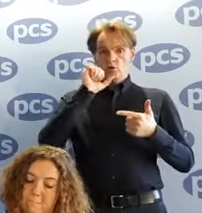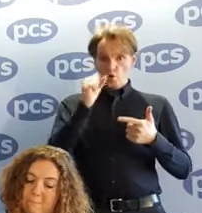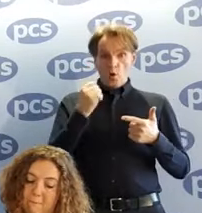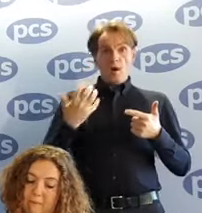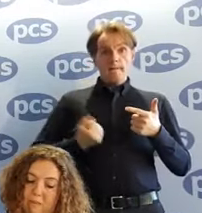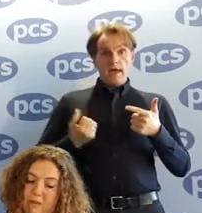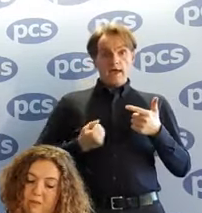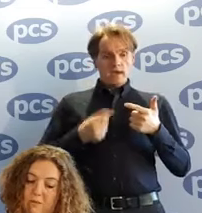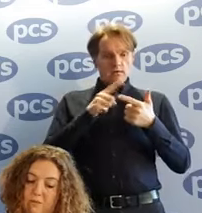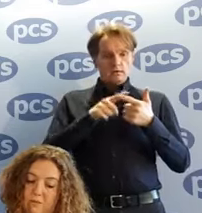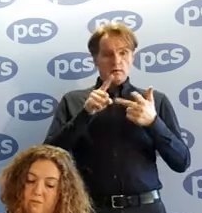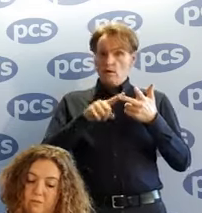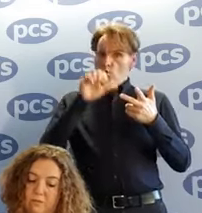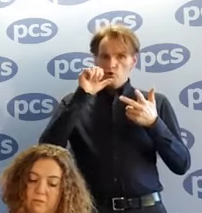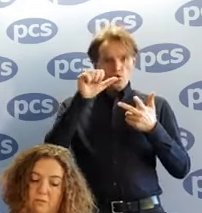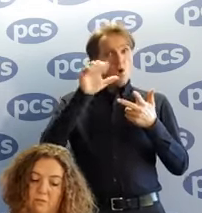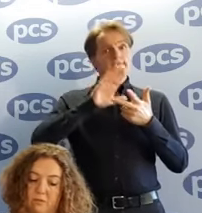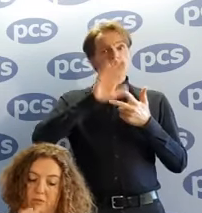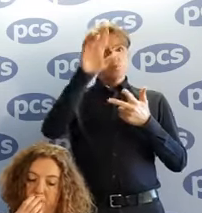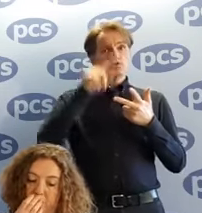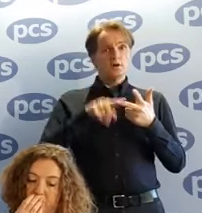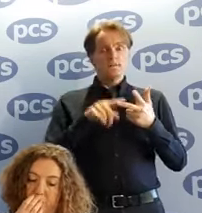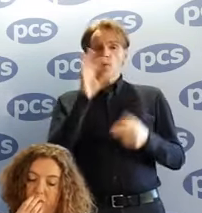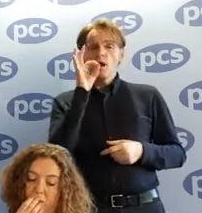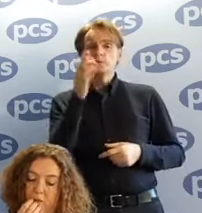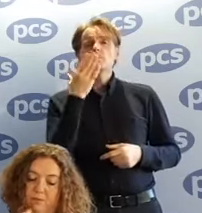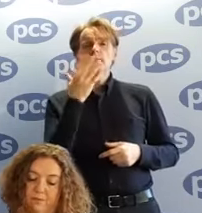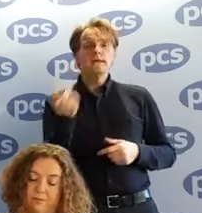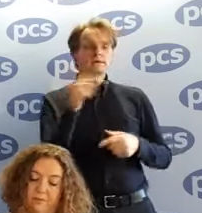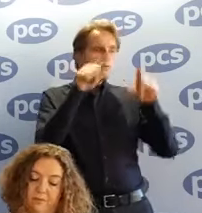all we're asking you to do is to put a cross in the box and to post it back if